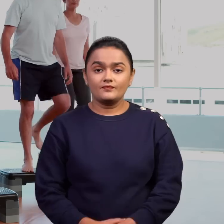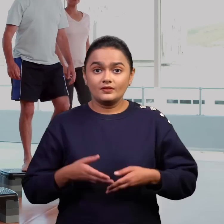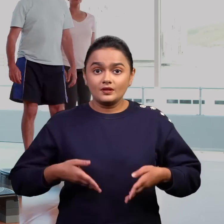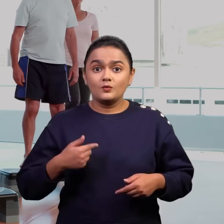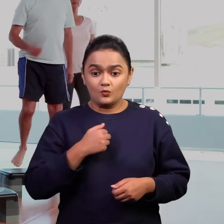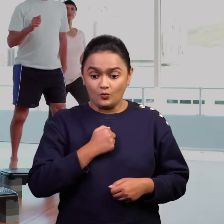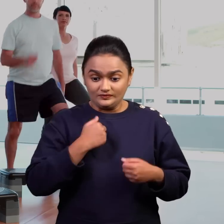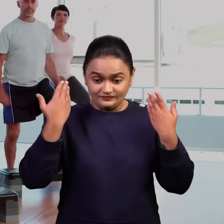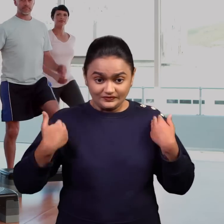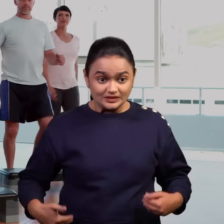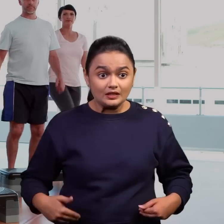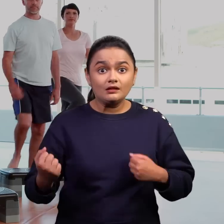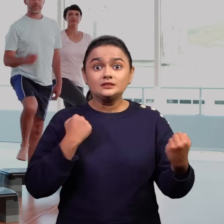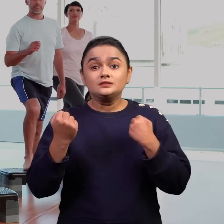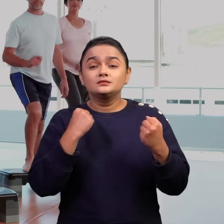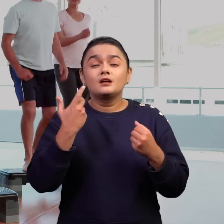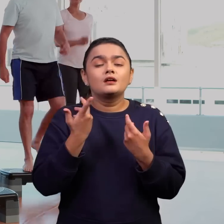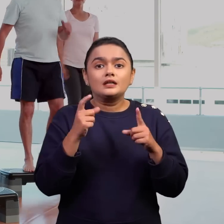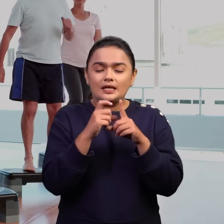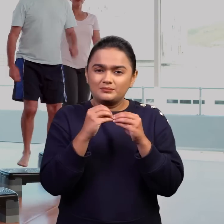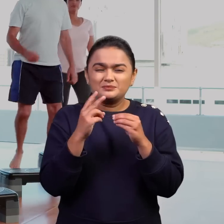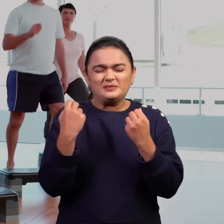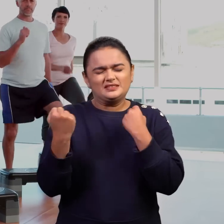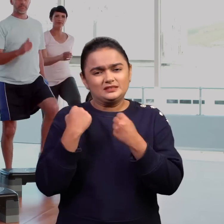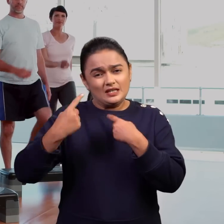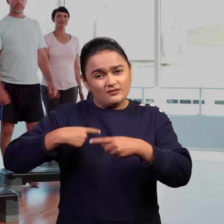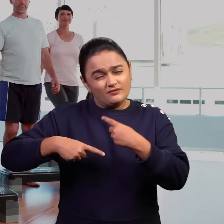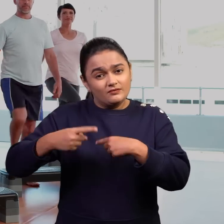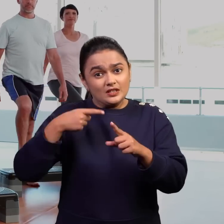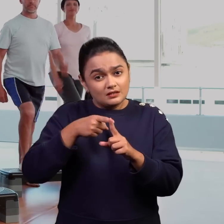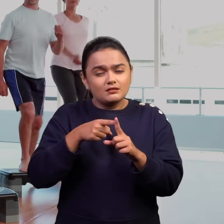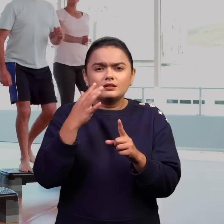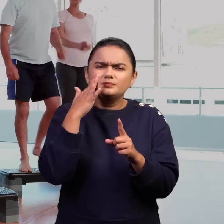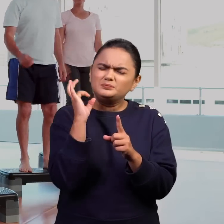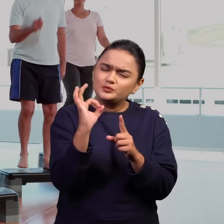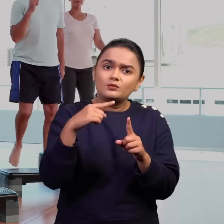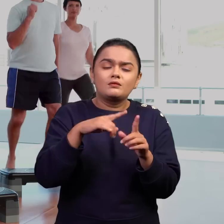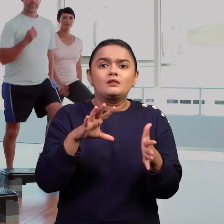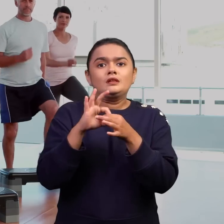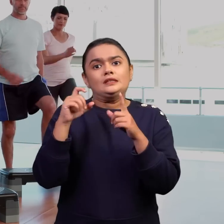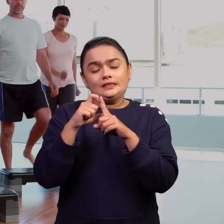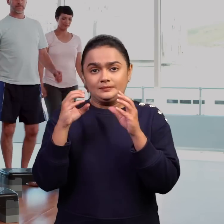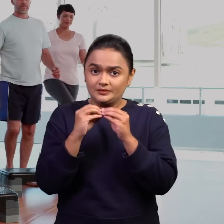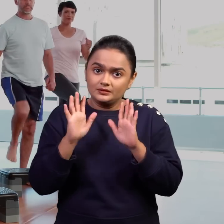Let's talk about physical activity and exercise for diabetes. Regular physical activity is very important for diabetes.